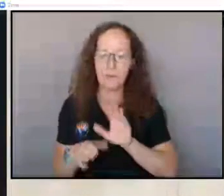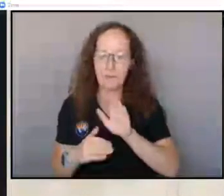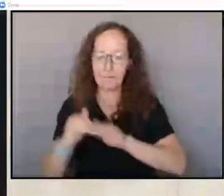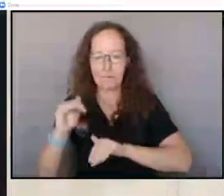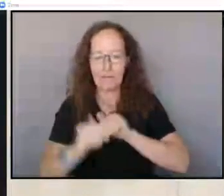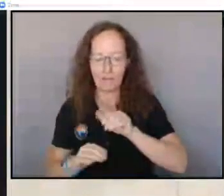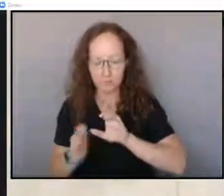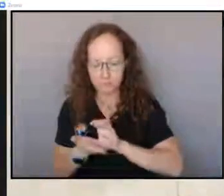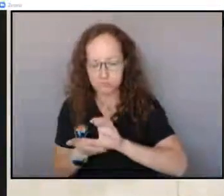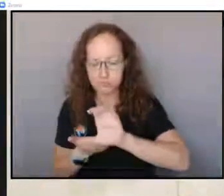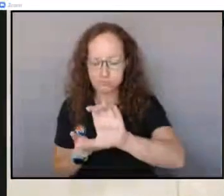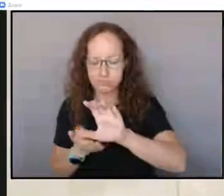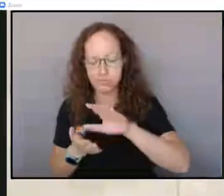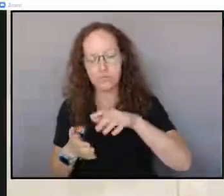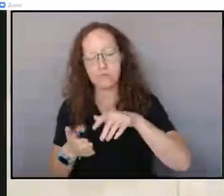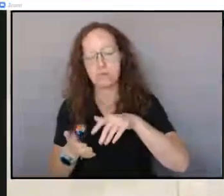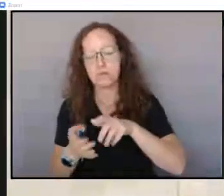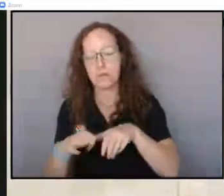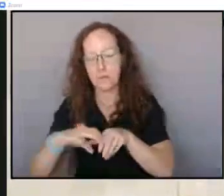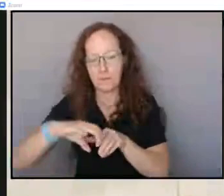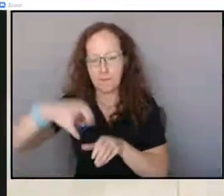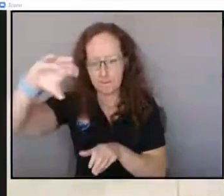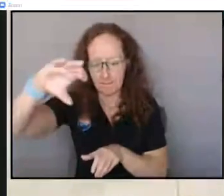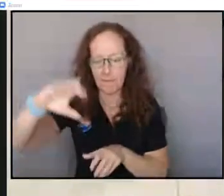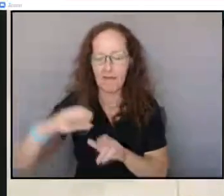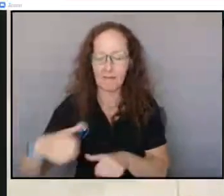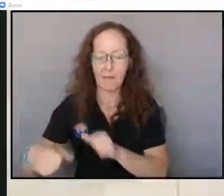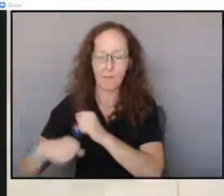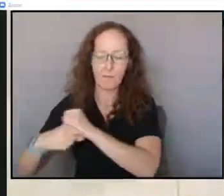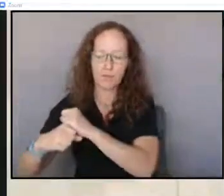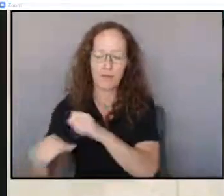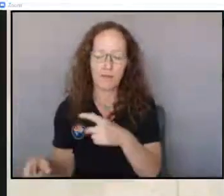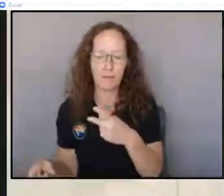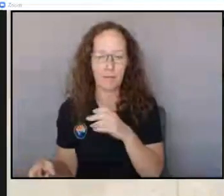OCCUR OFF THE MAIN FIRE. ADDITION TO THAT, WE HAD STRUCTURE PROTECTION GROUPS.